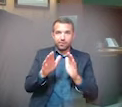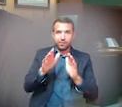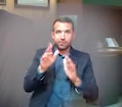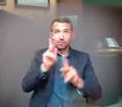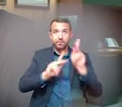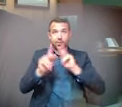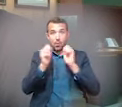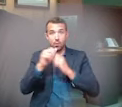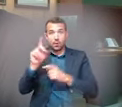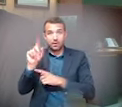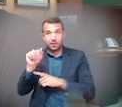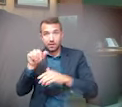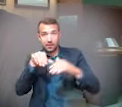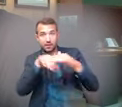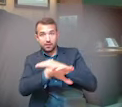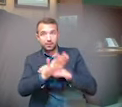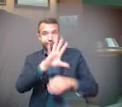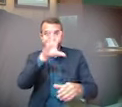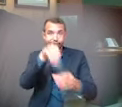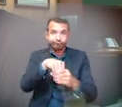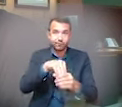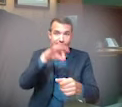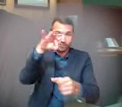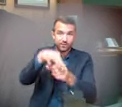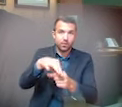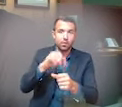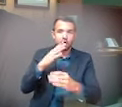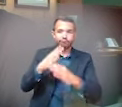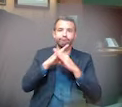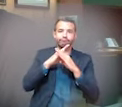or create more barriers for our participation. LeDerick: Yeah.